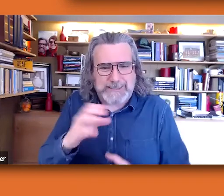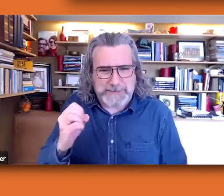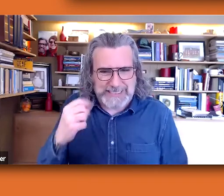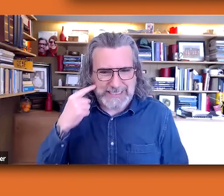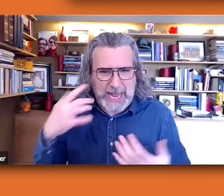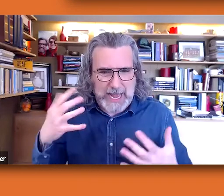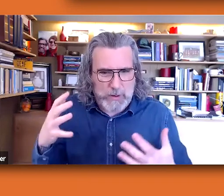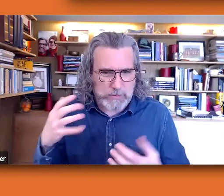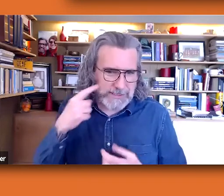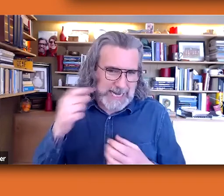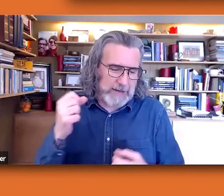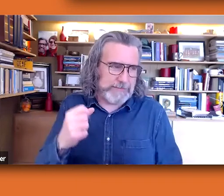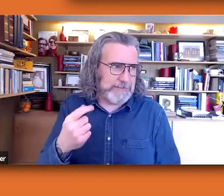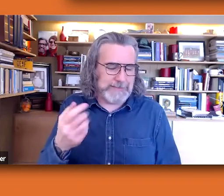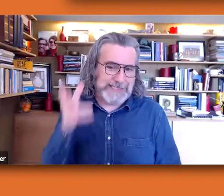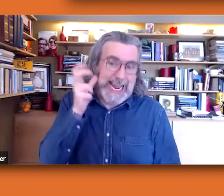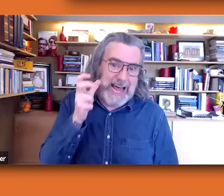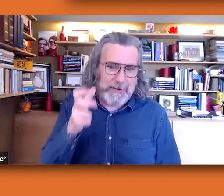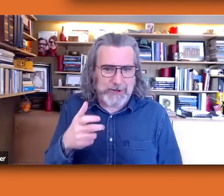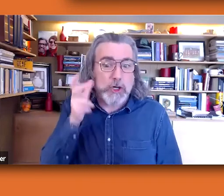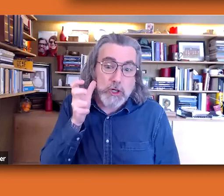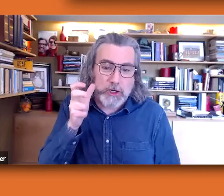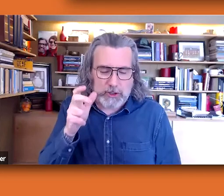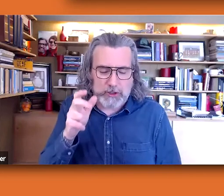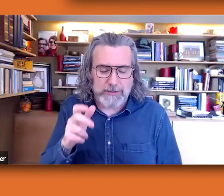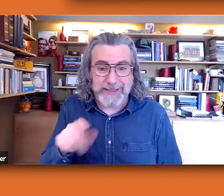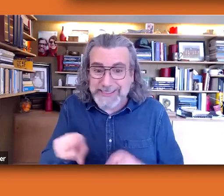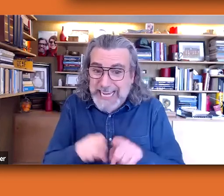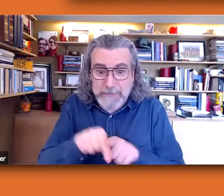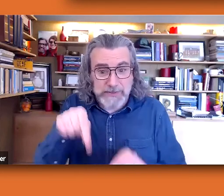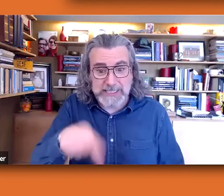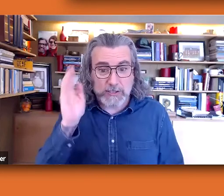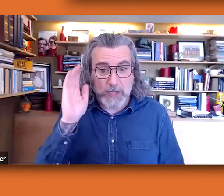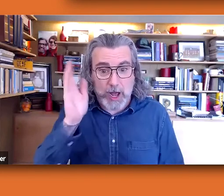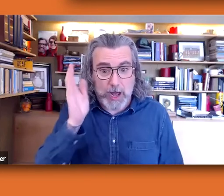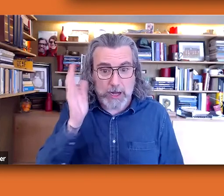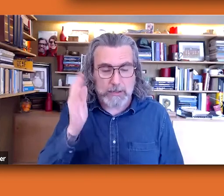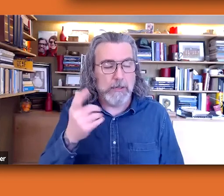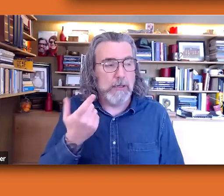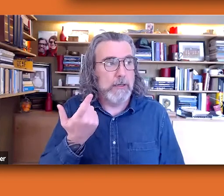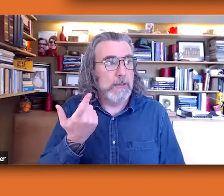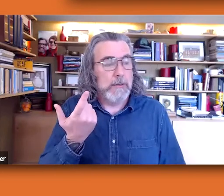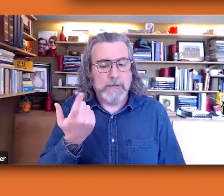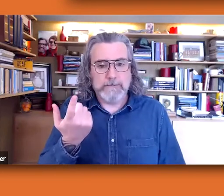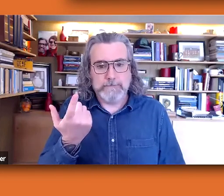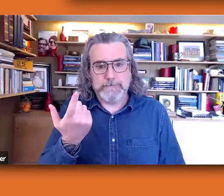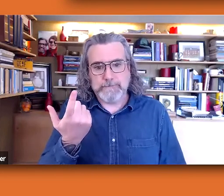And so, if I can control who I want to be and what I sound like, um--